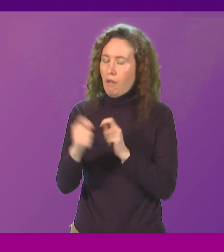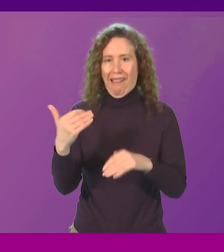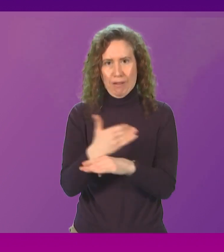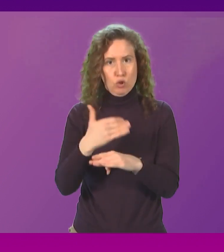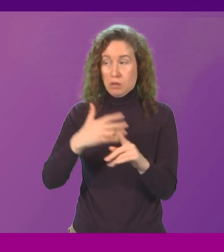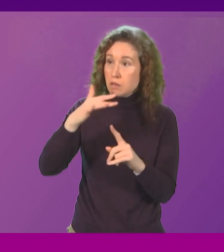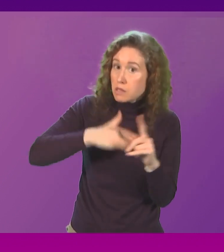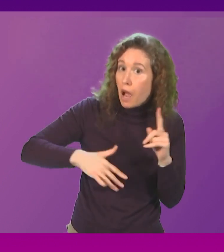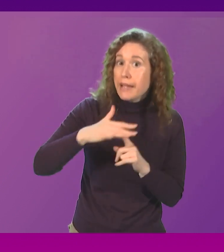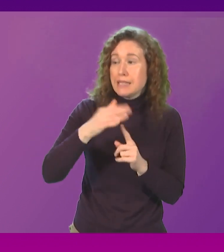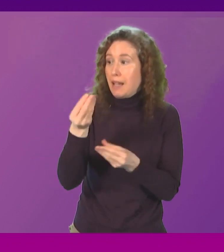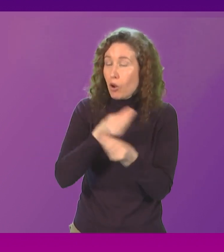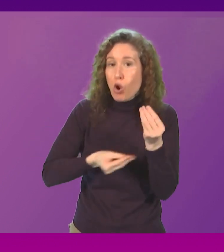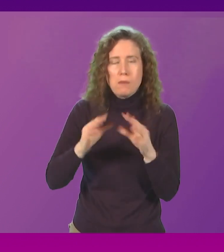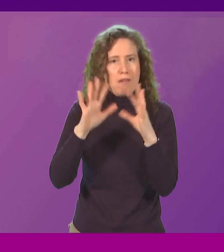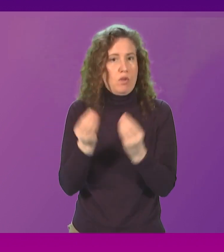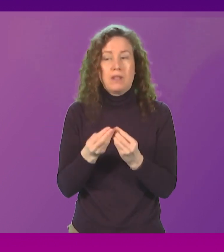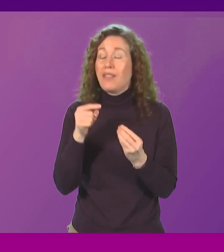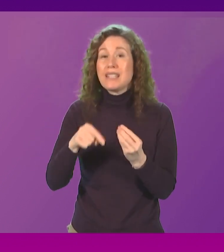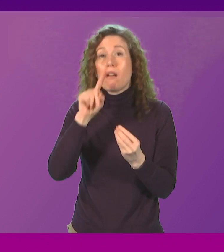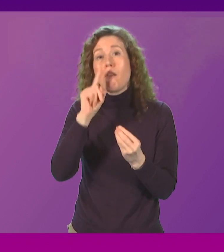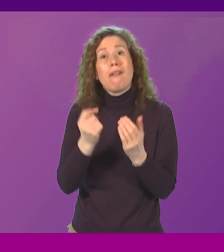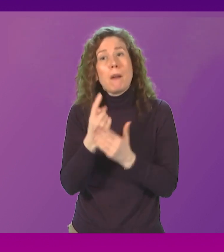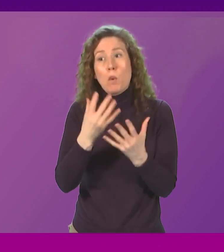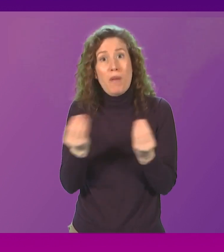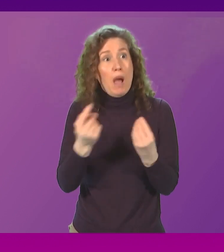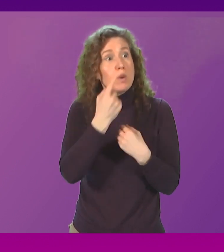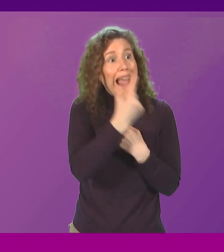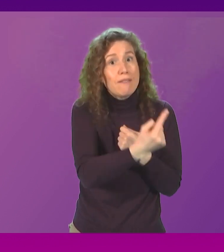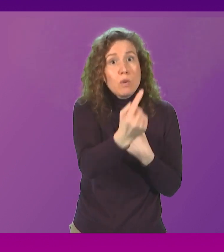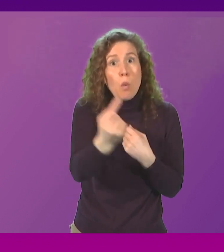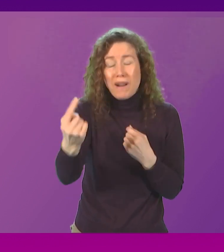That cannot and will not happen without all of us, including everyone across this Parliament,